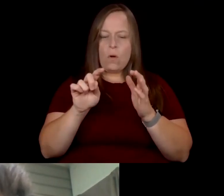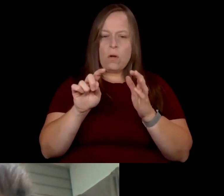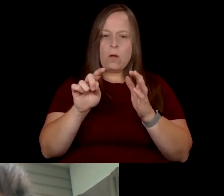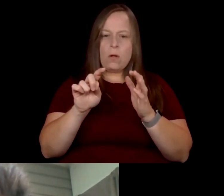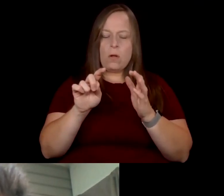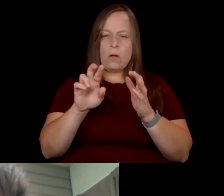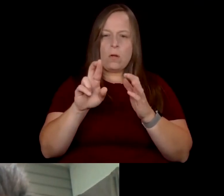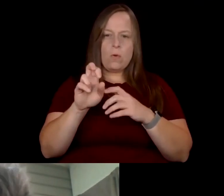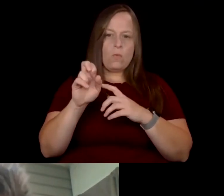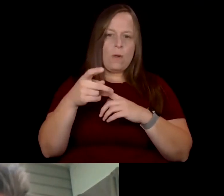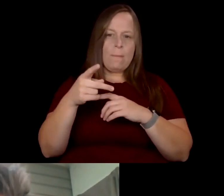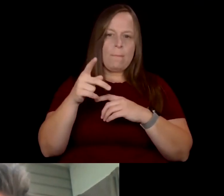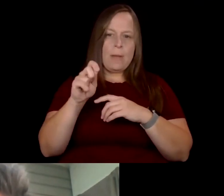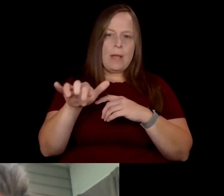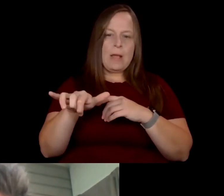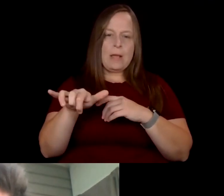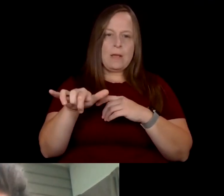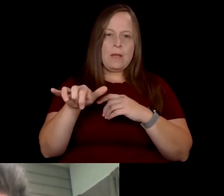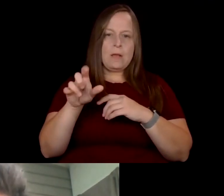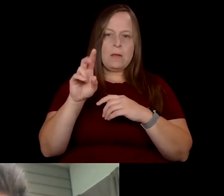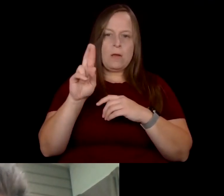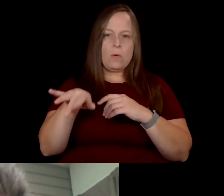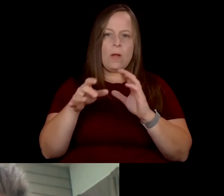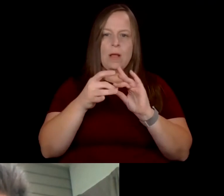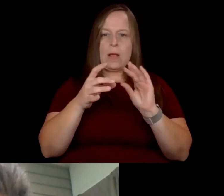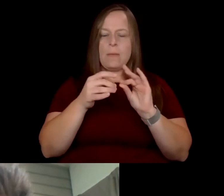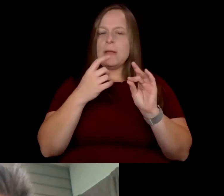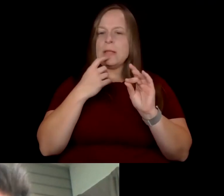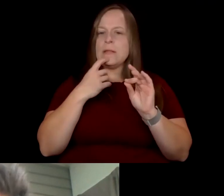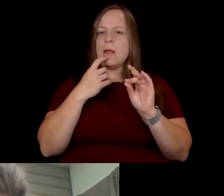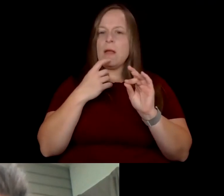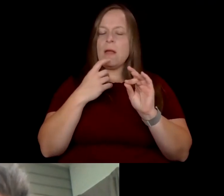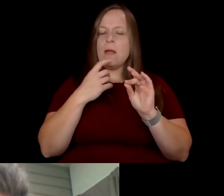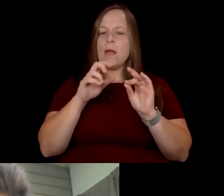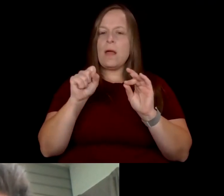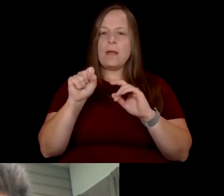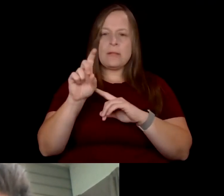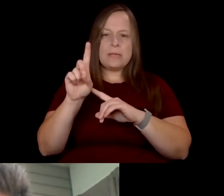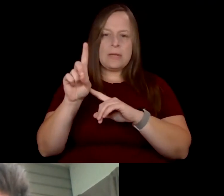for the program at DRNY. So he just made a comment that said, "In the SSD hearing days,"